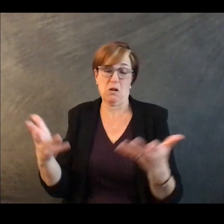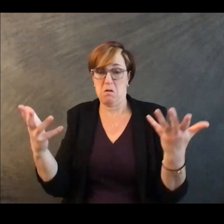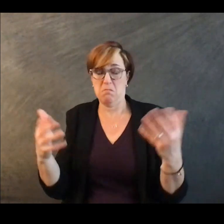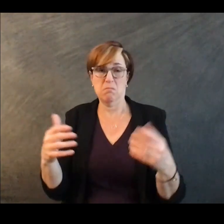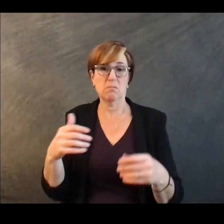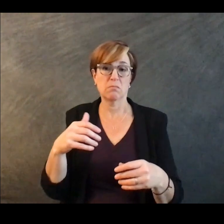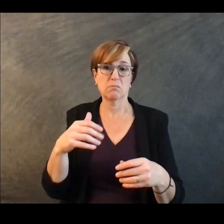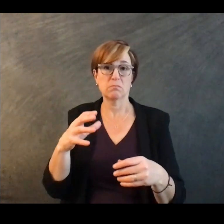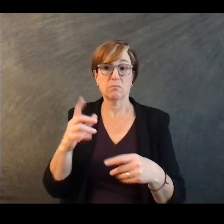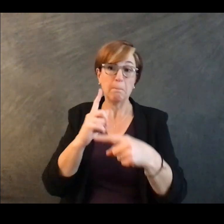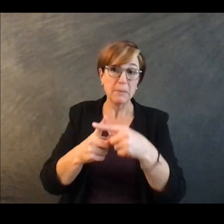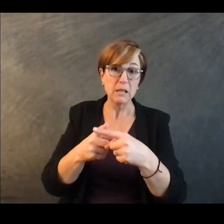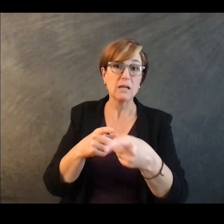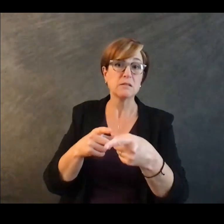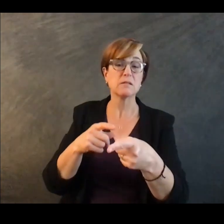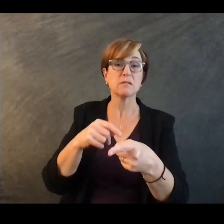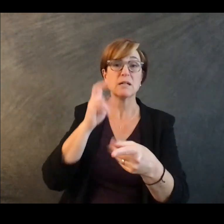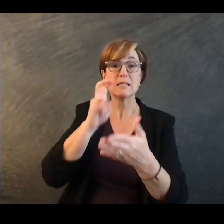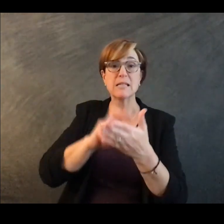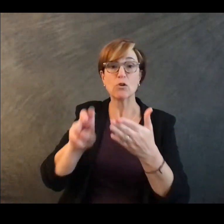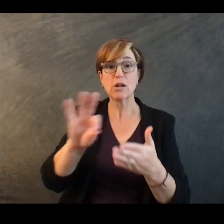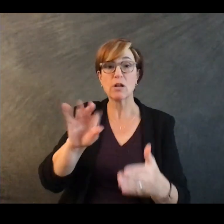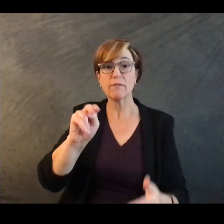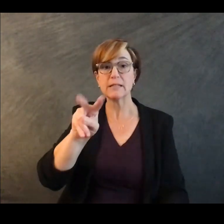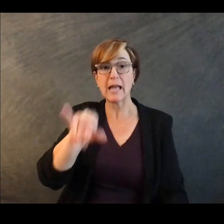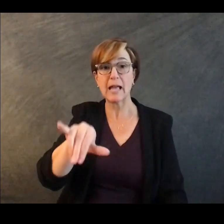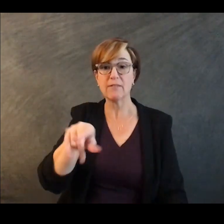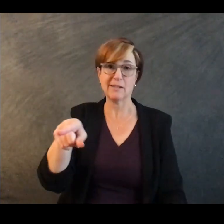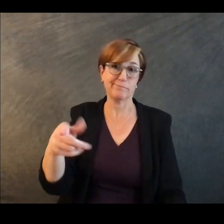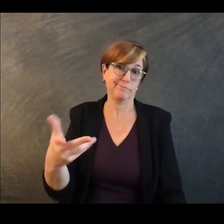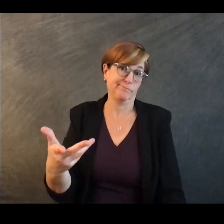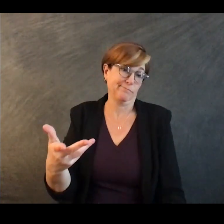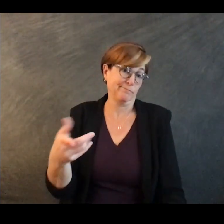quite what he said he didn't have to resign but he felt it would be better